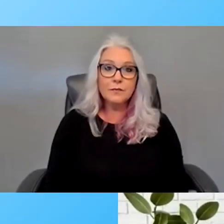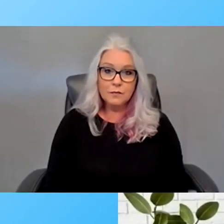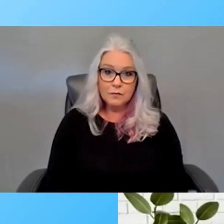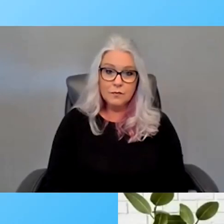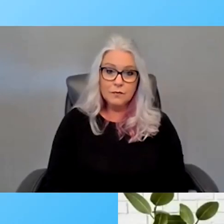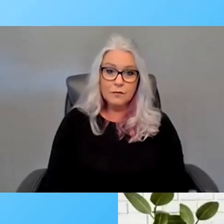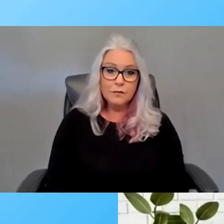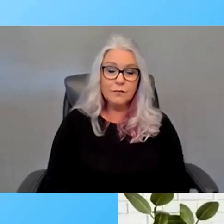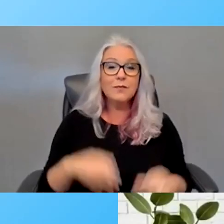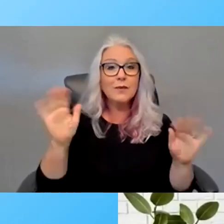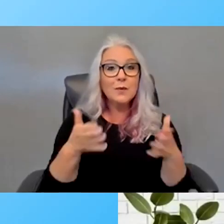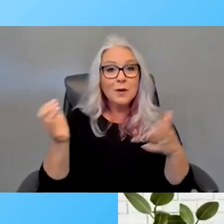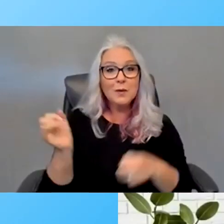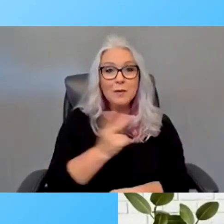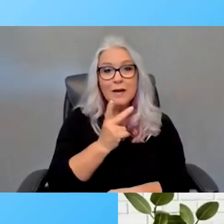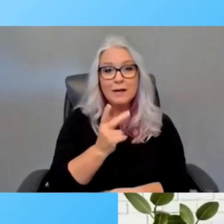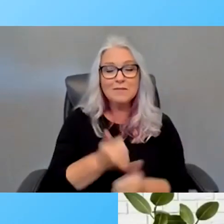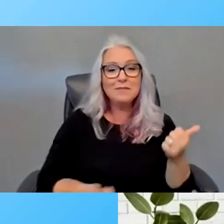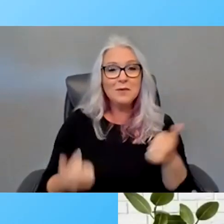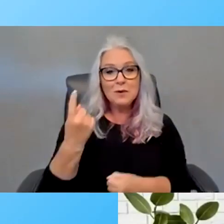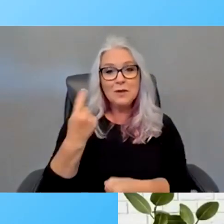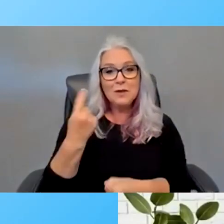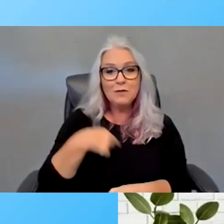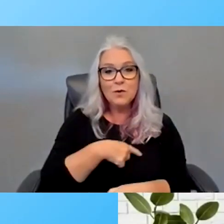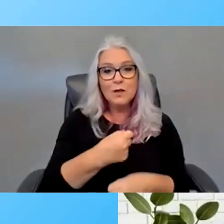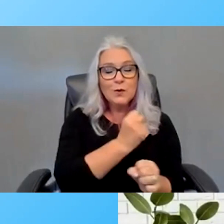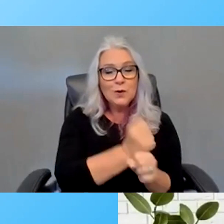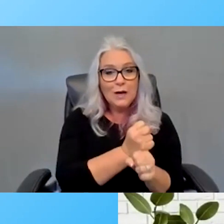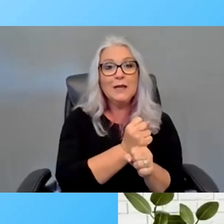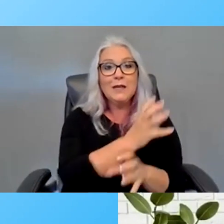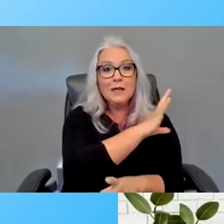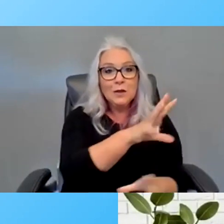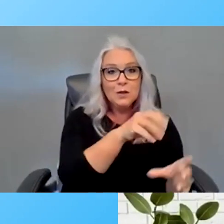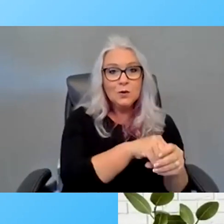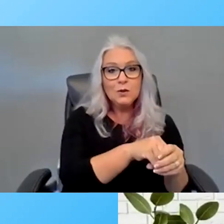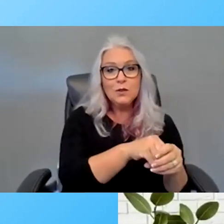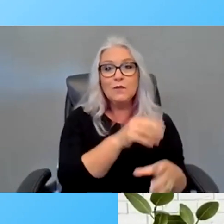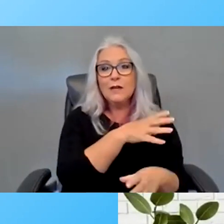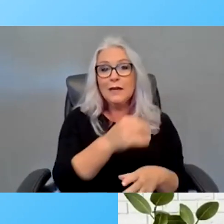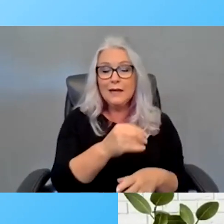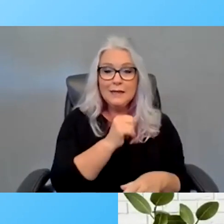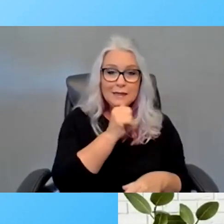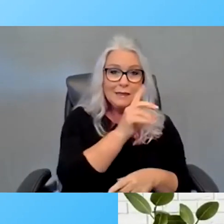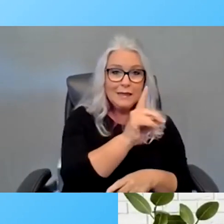Welcome back, everyone, for the creating inclusive and antiablist triage policies presentation. I'm